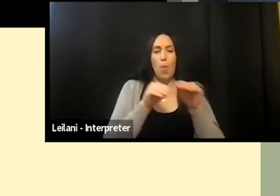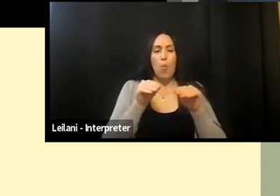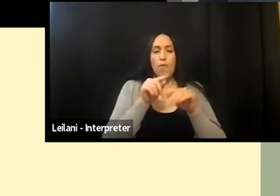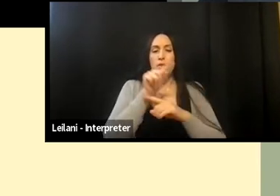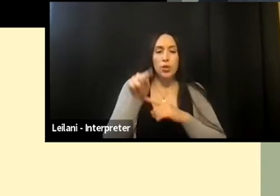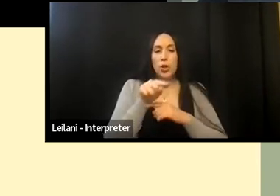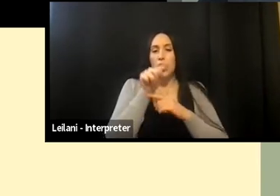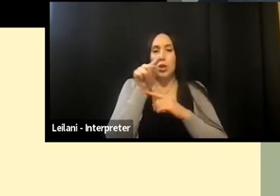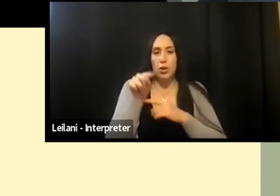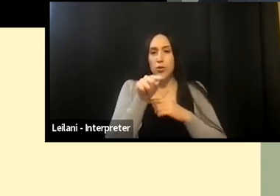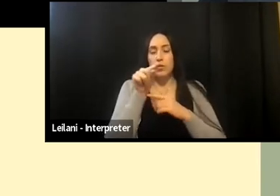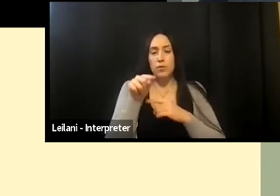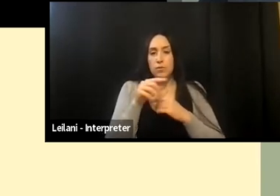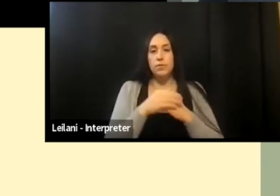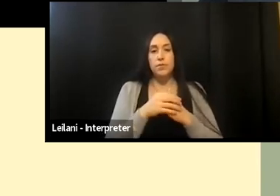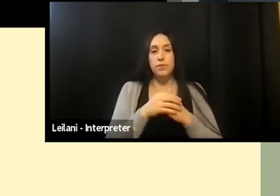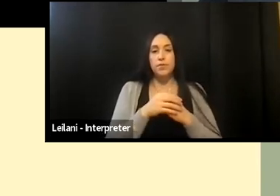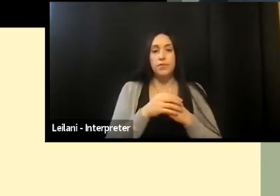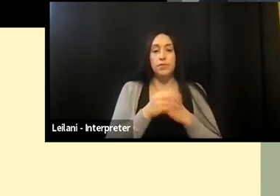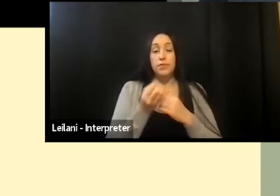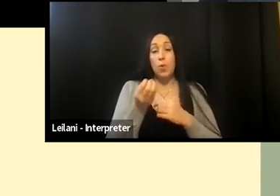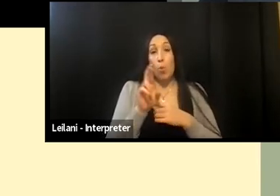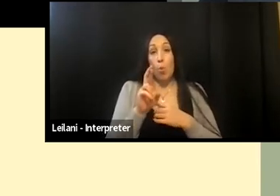moving your face, or with the intention of...